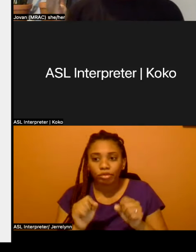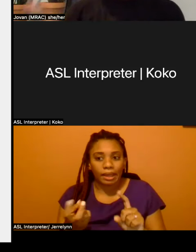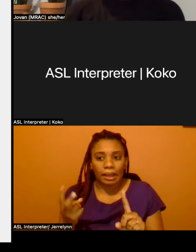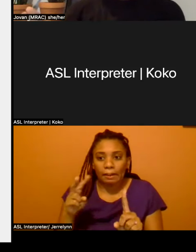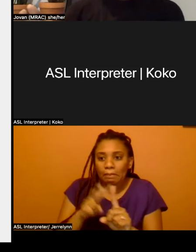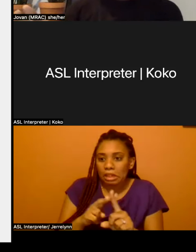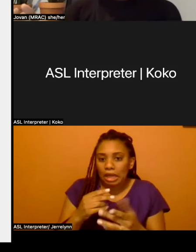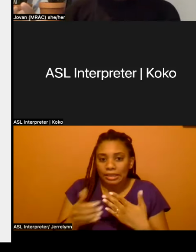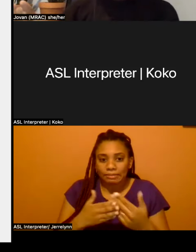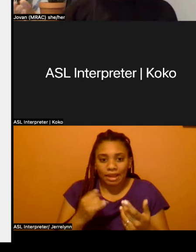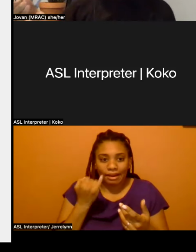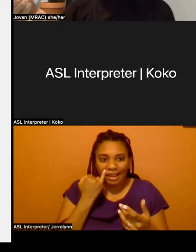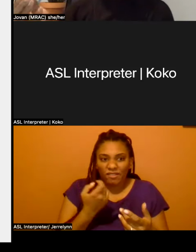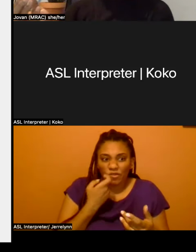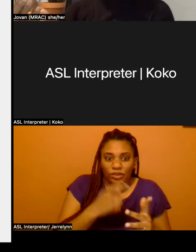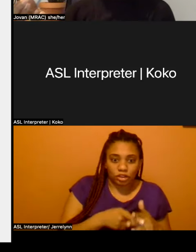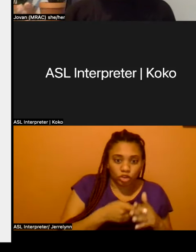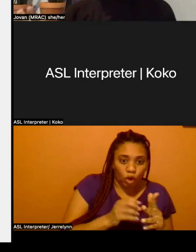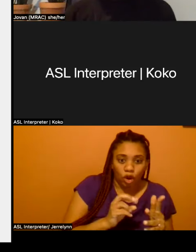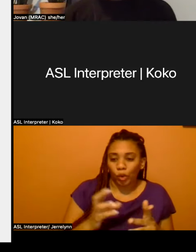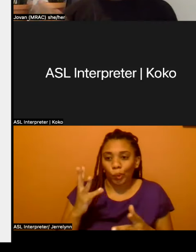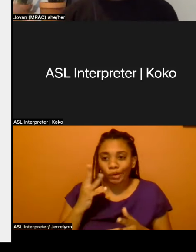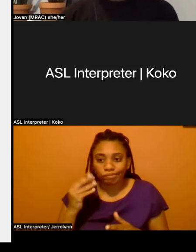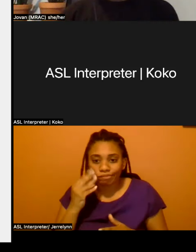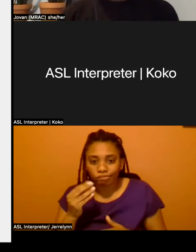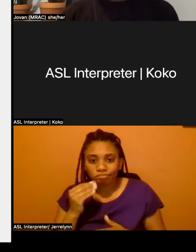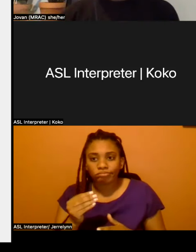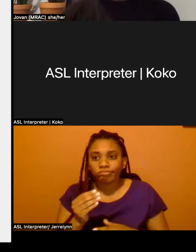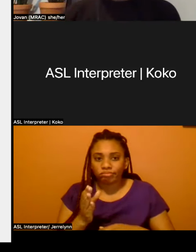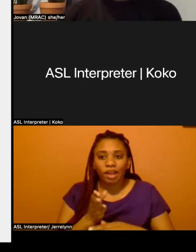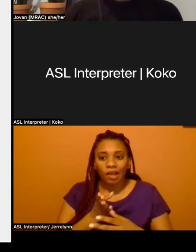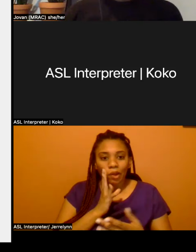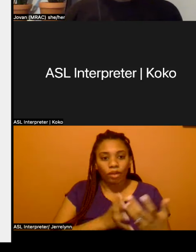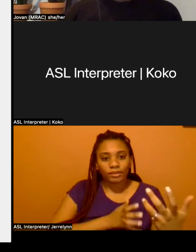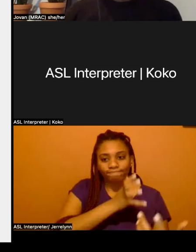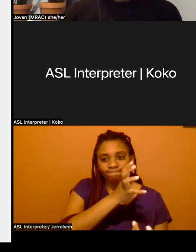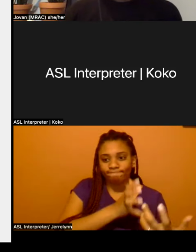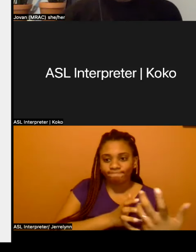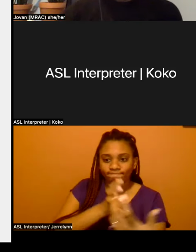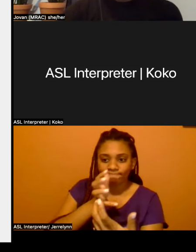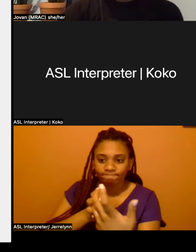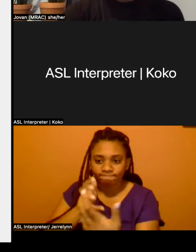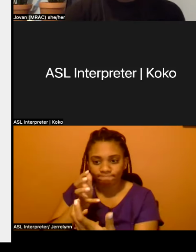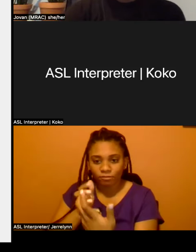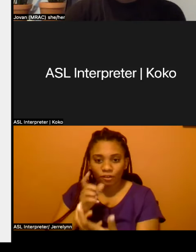And the opportunity and experiences will be tailored specifically to the cohort that's selected.